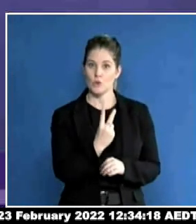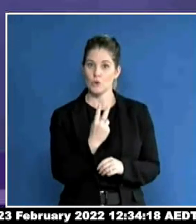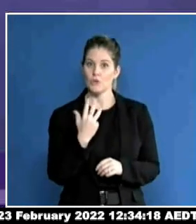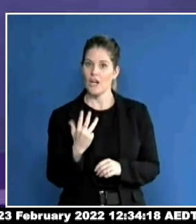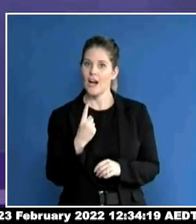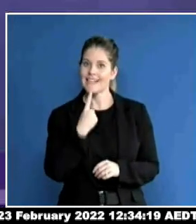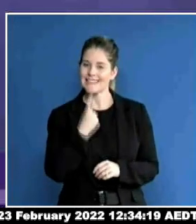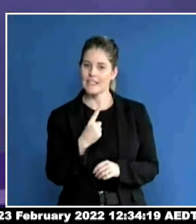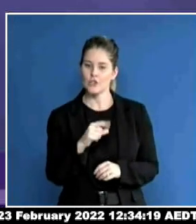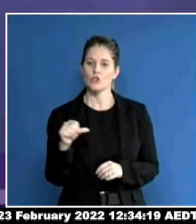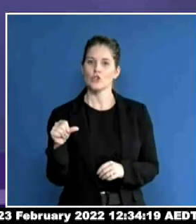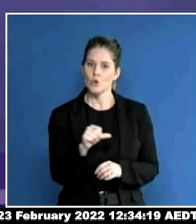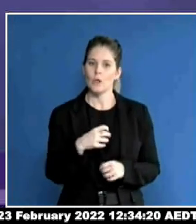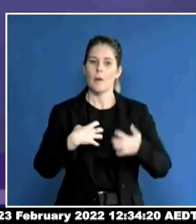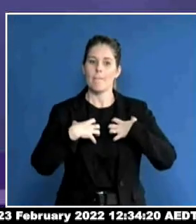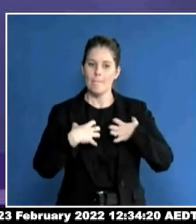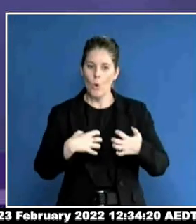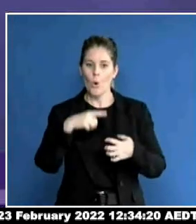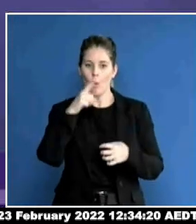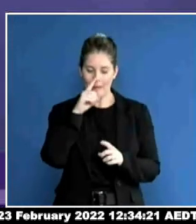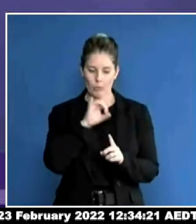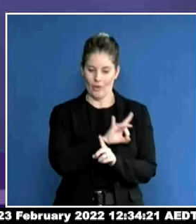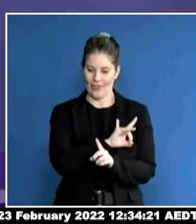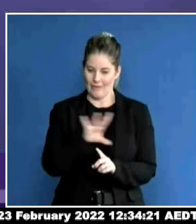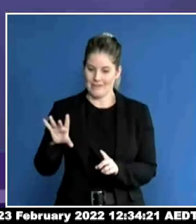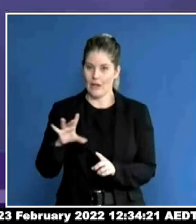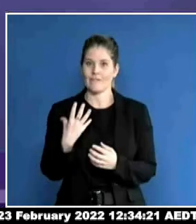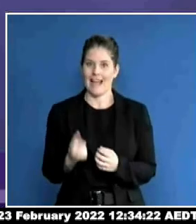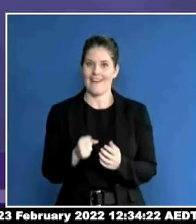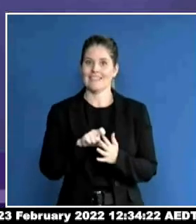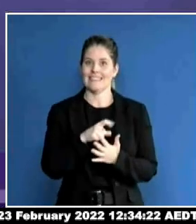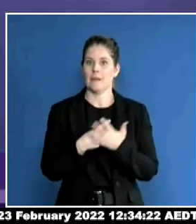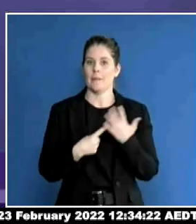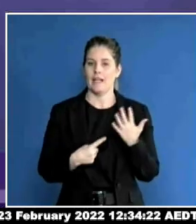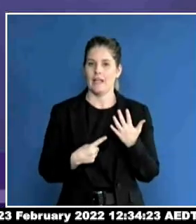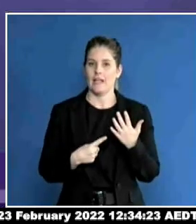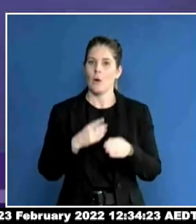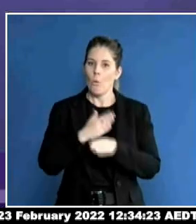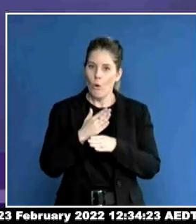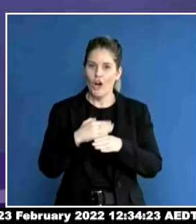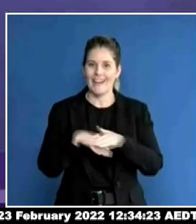working for DES's, DES providers and supporting disabled young people into